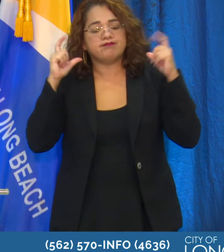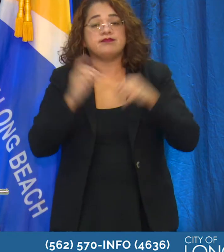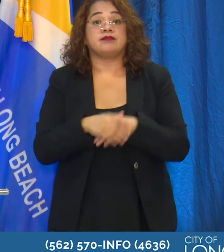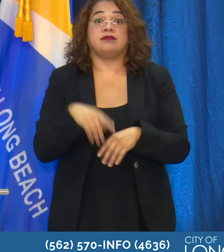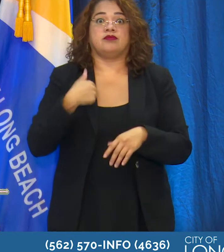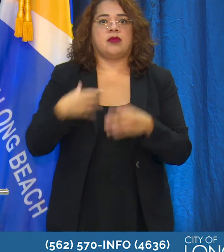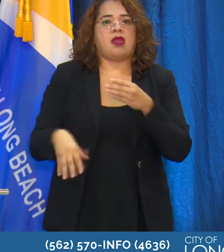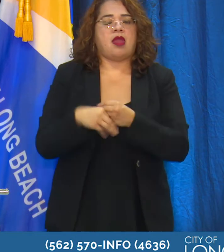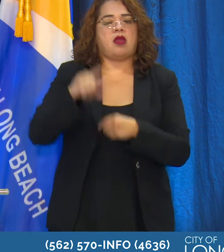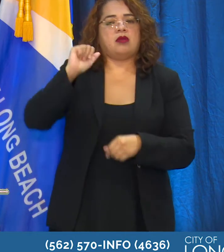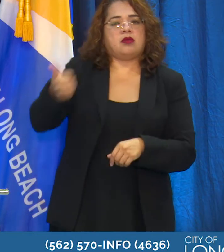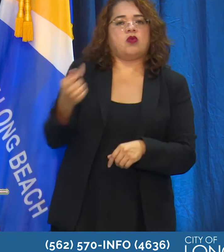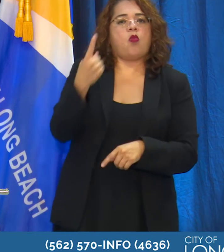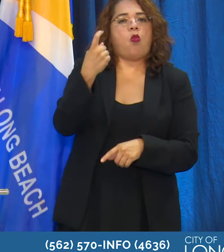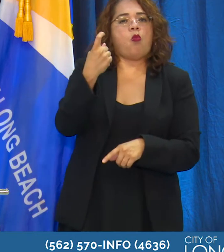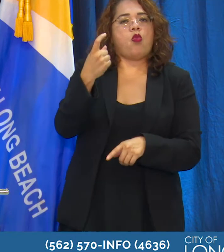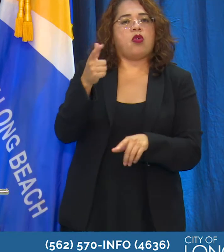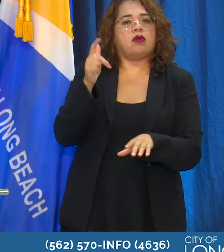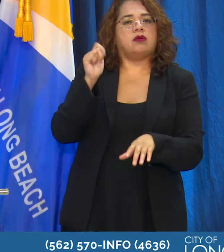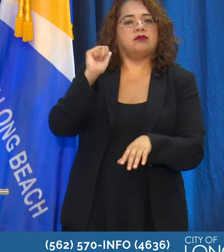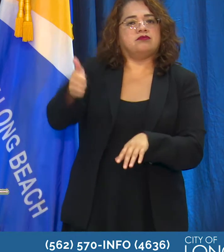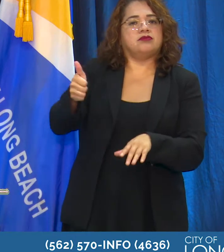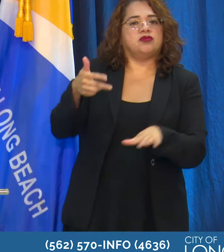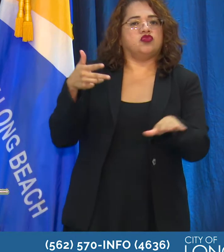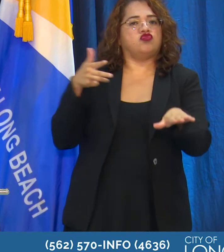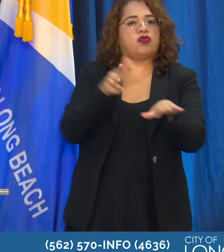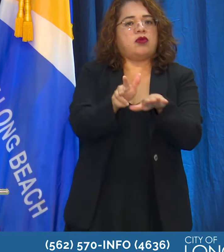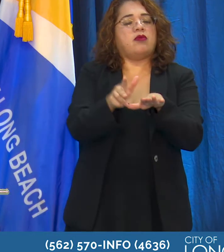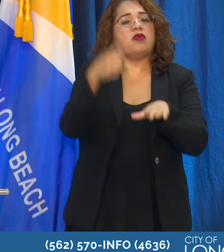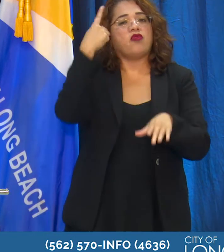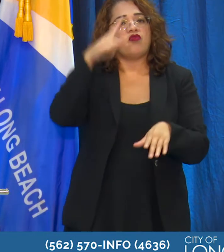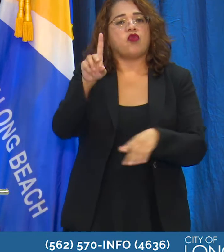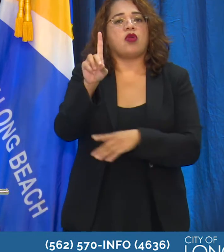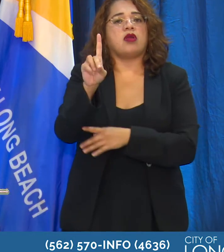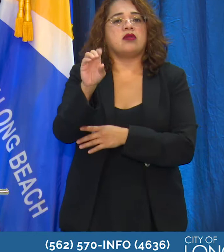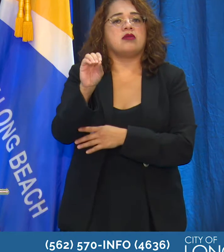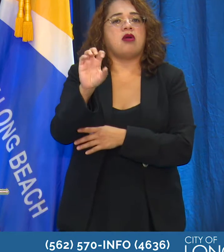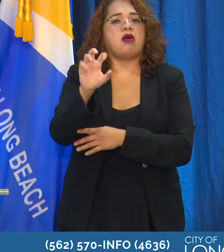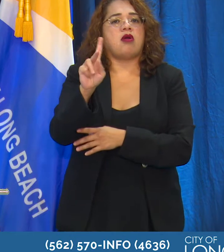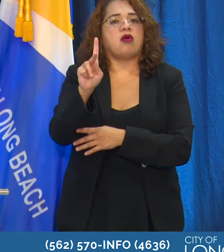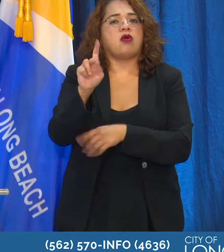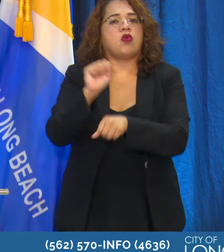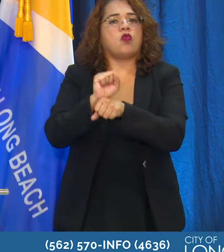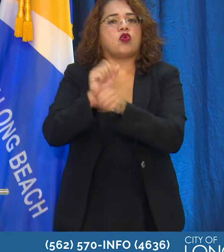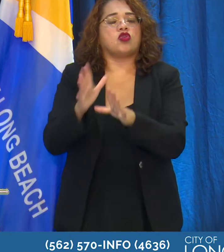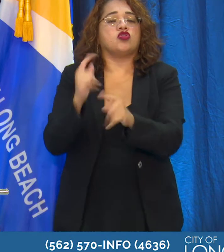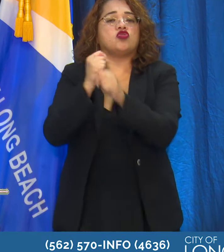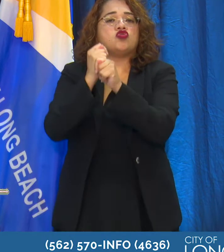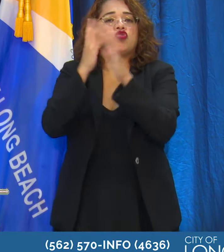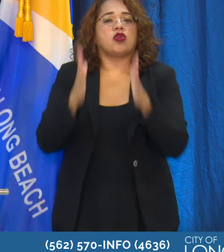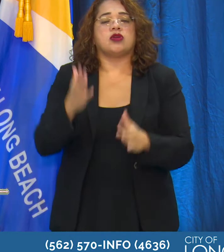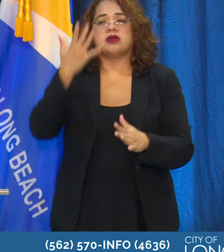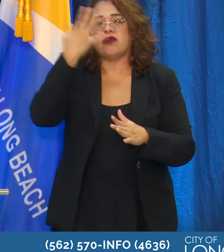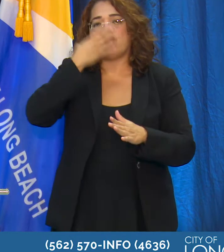So we added a drive up testing site available to dock workers, truckers, and frontline labor partners.